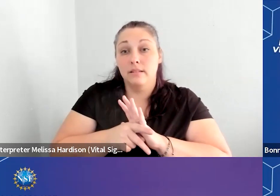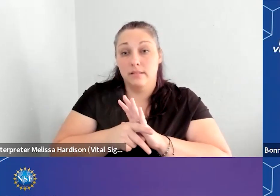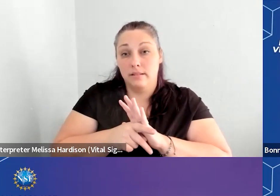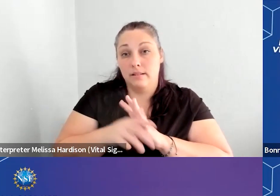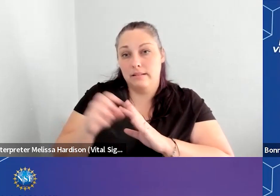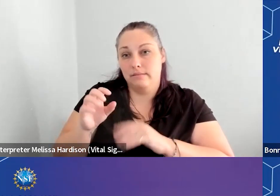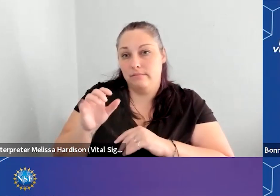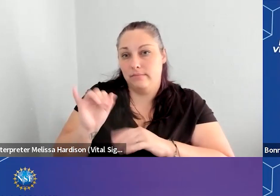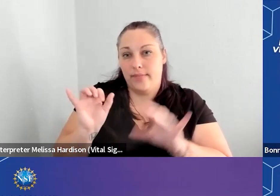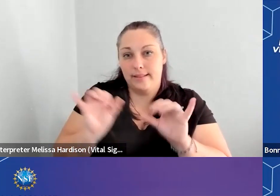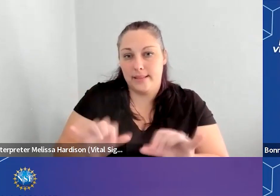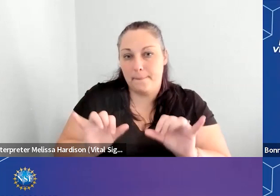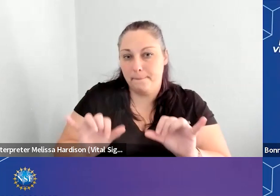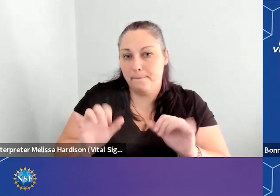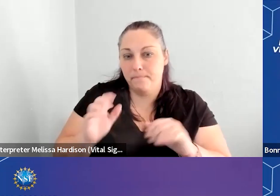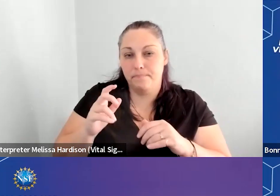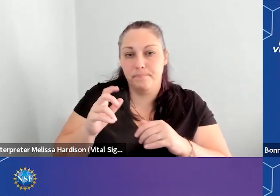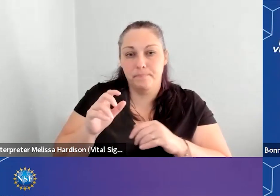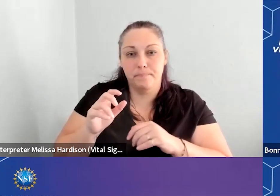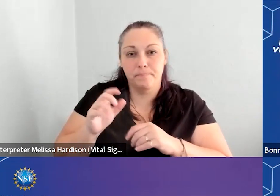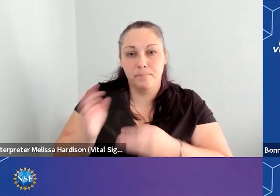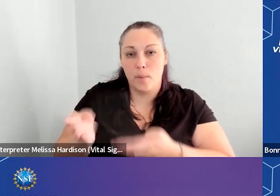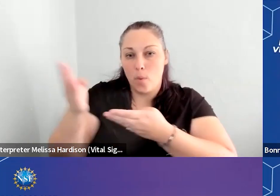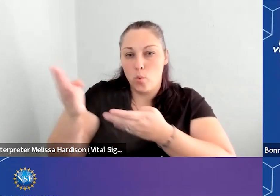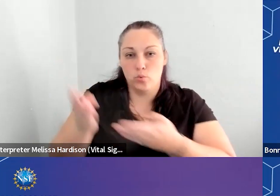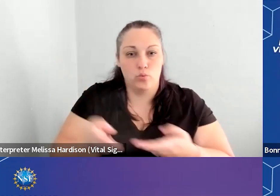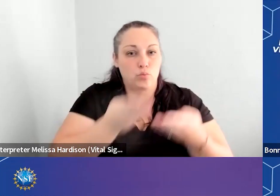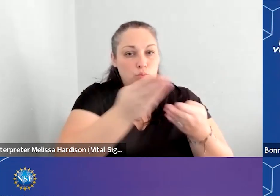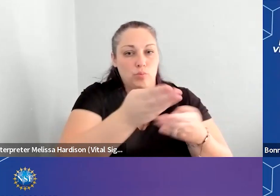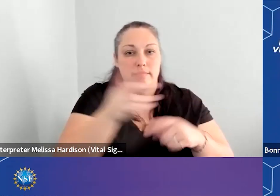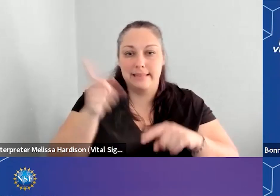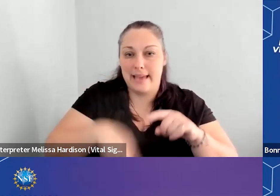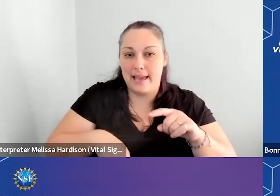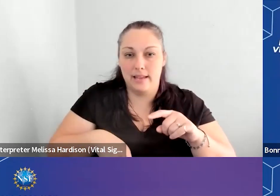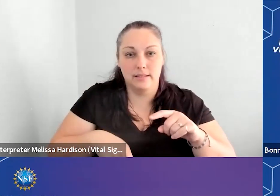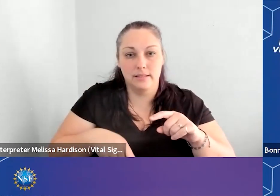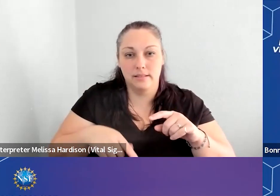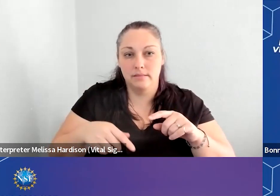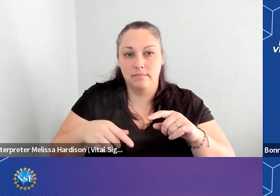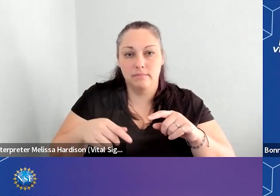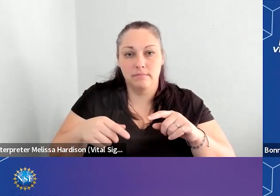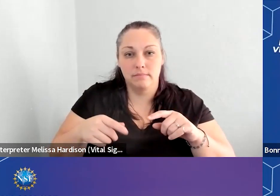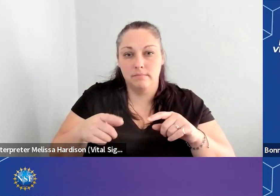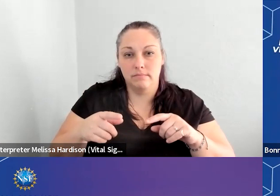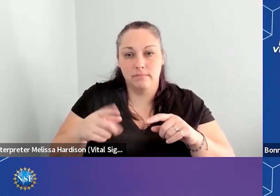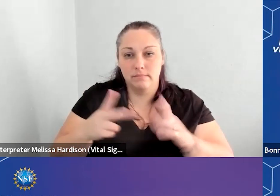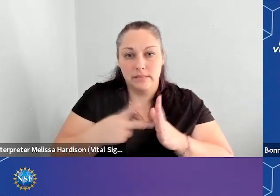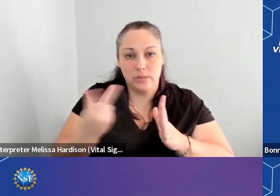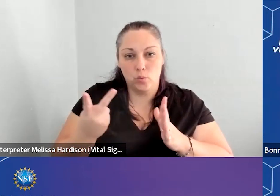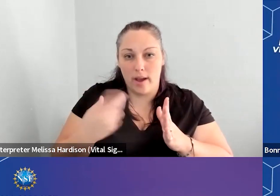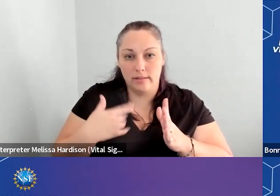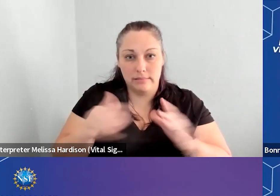the same proposal cannot be submitted, you know twice at the same time,